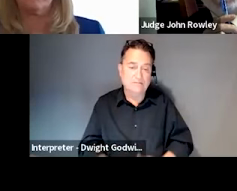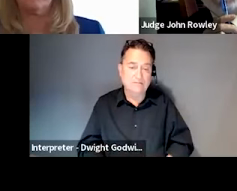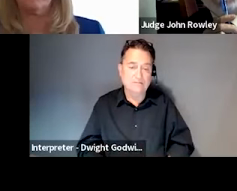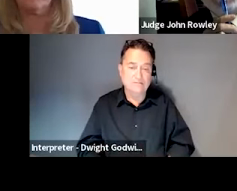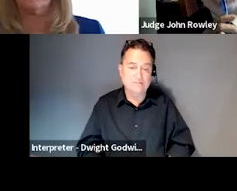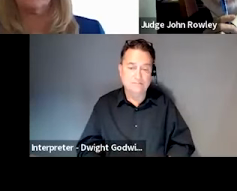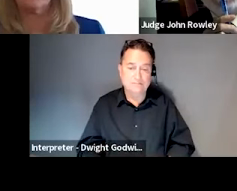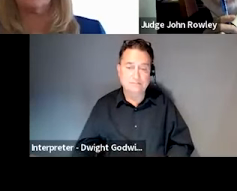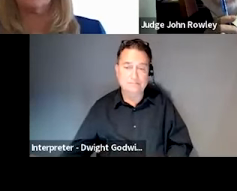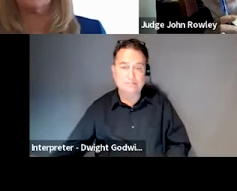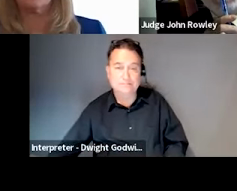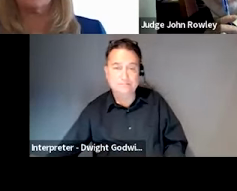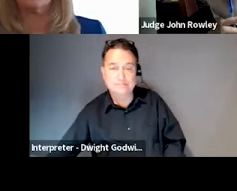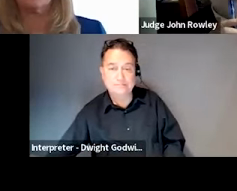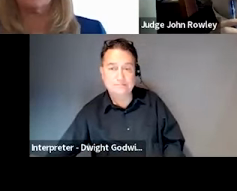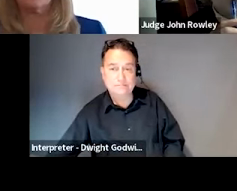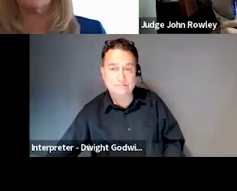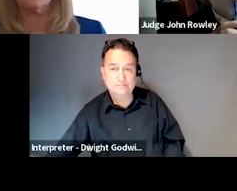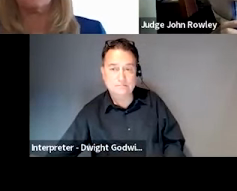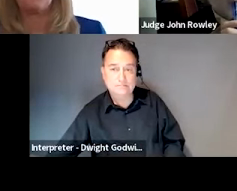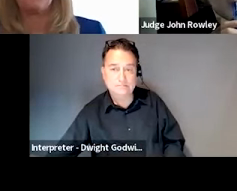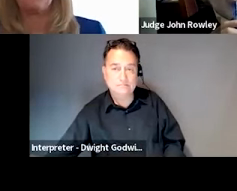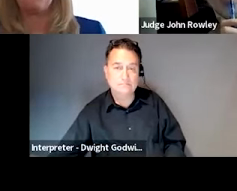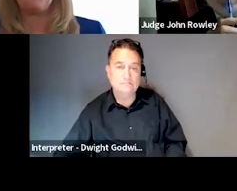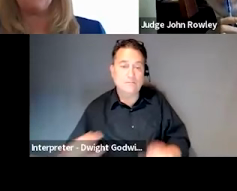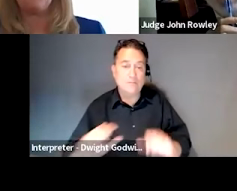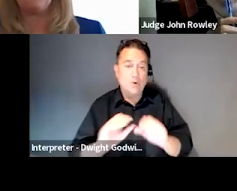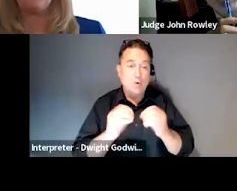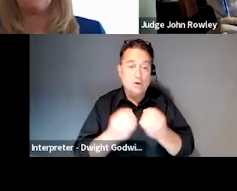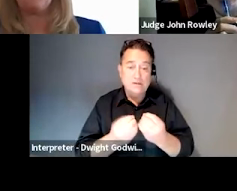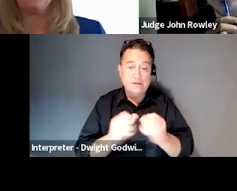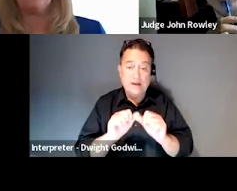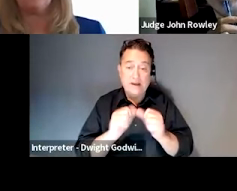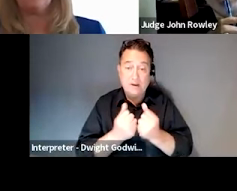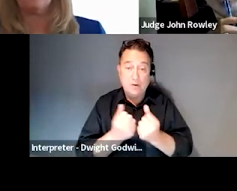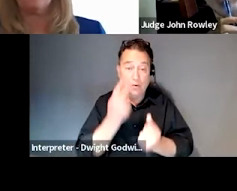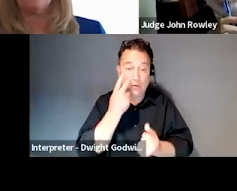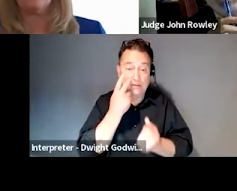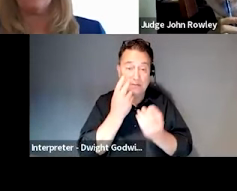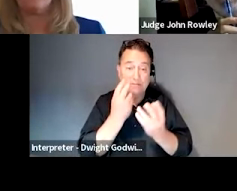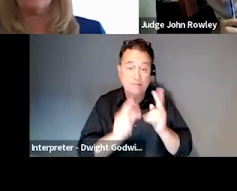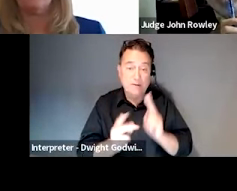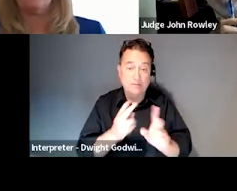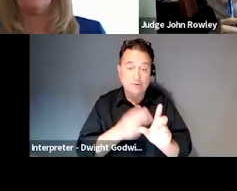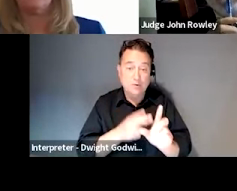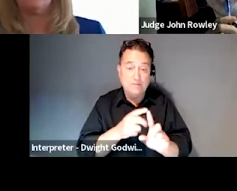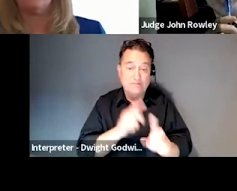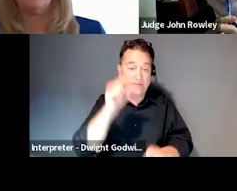In terms of organizations and agencies, we see a good number of you joining from government policy.